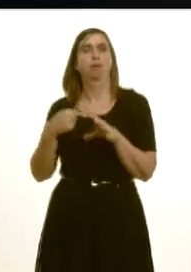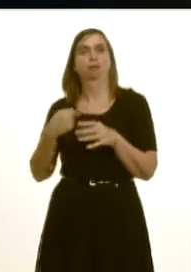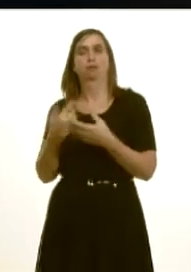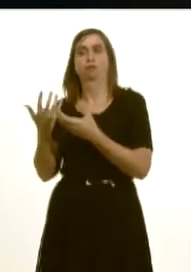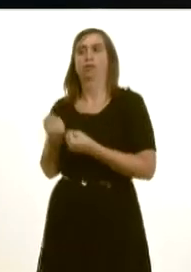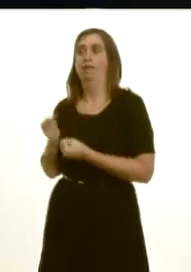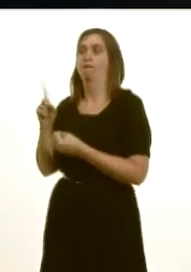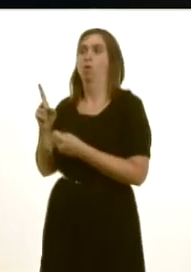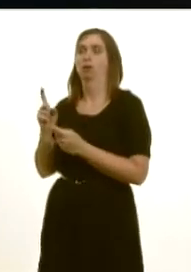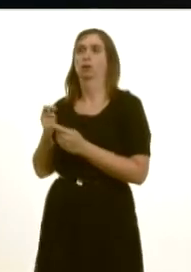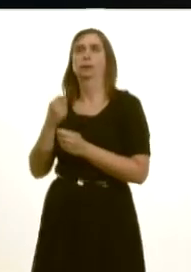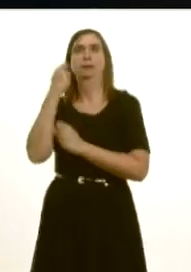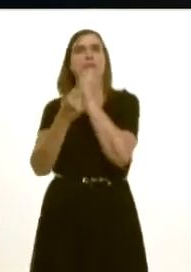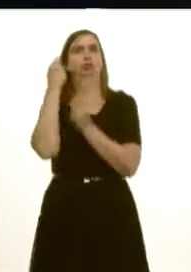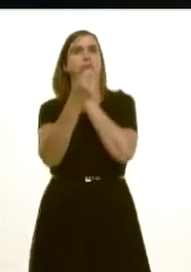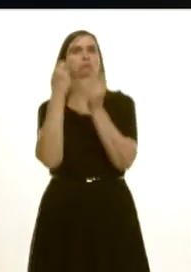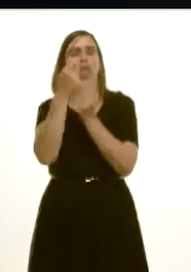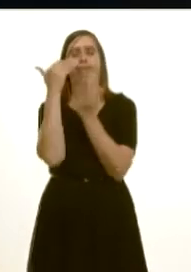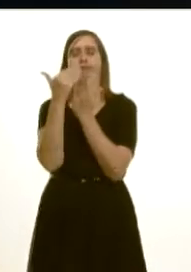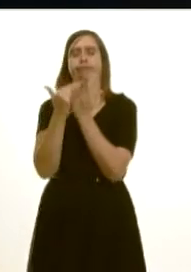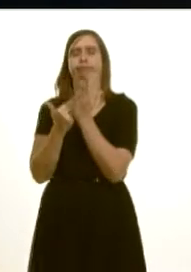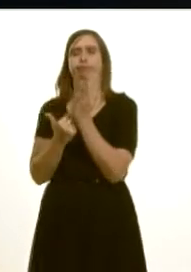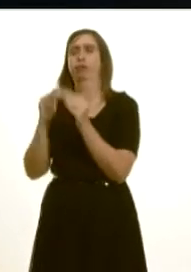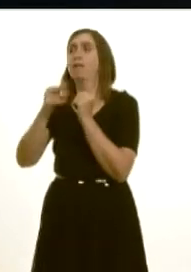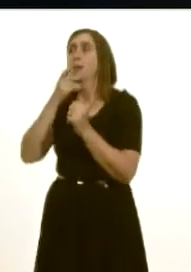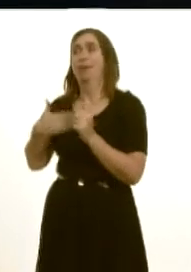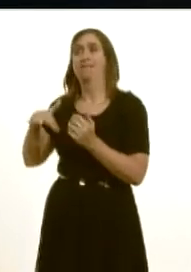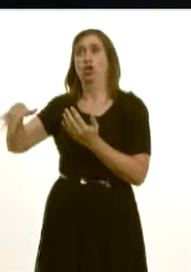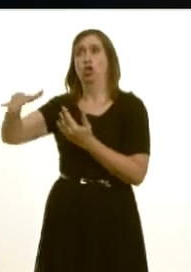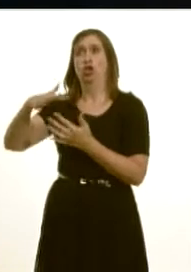from a number of local residents—in fact, it ran to many thousands—promoted by the